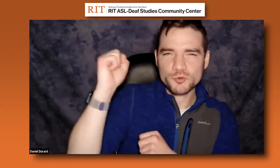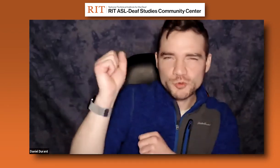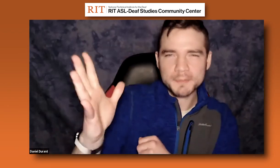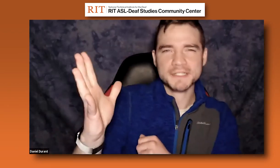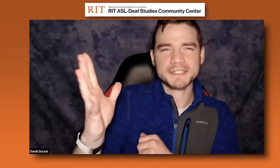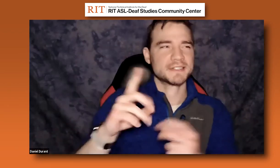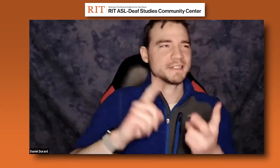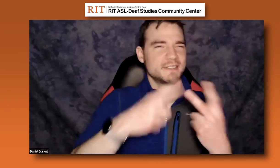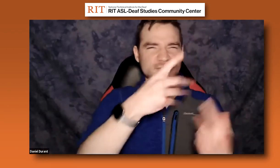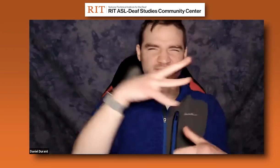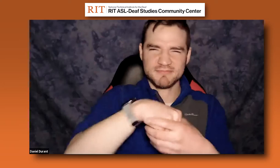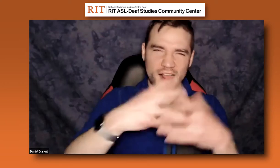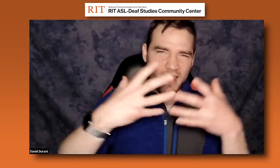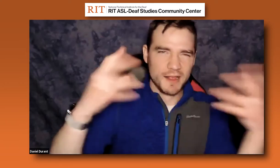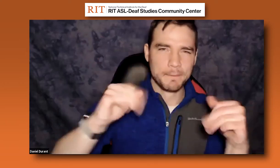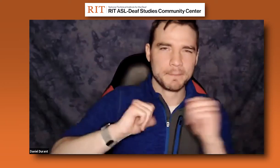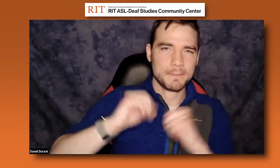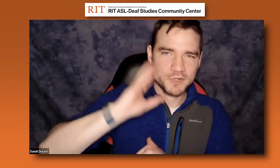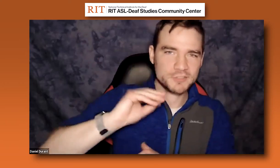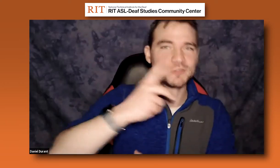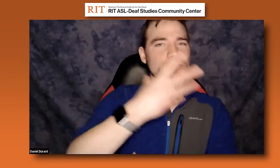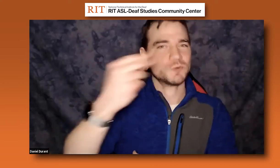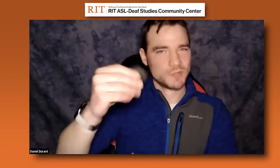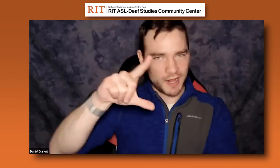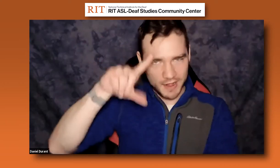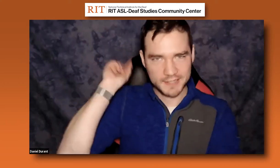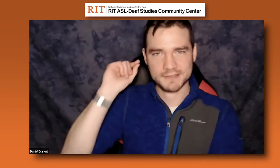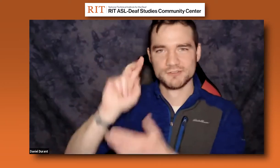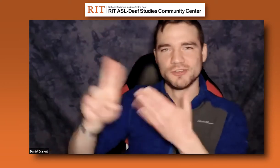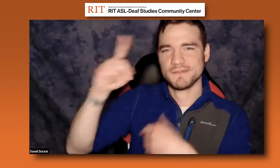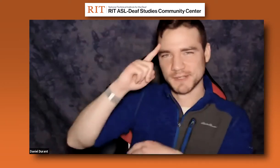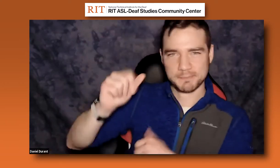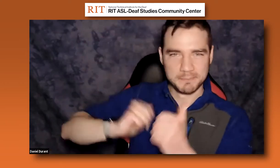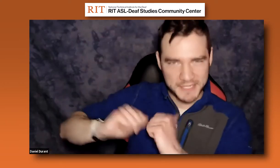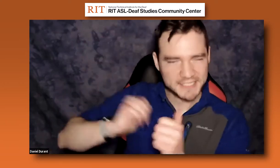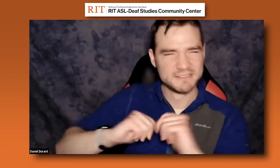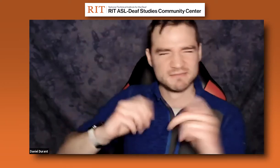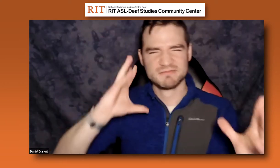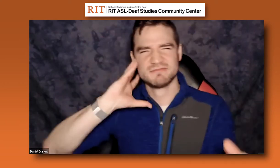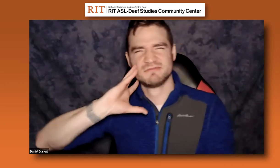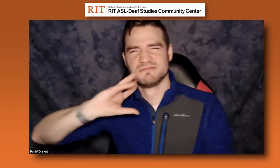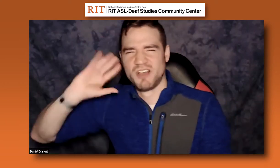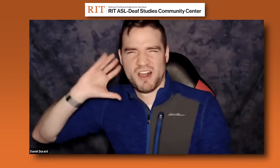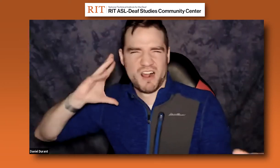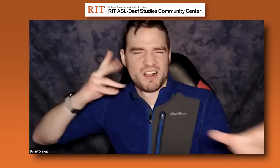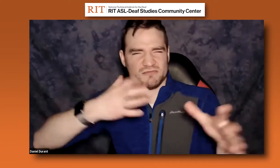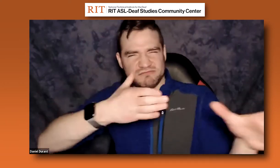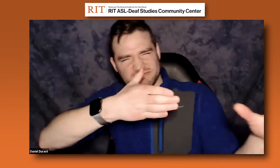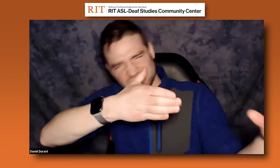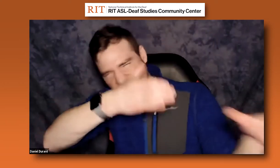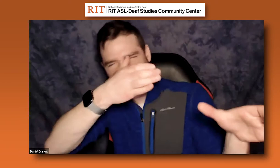She was interested in Shakespeare. She had theater experience. She had Gallaudet theater experience.